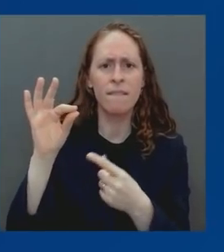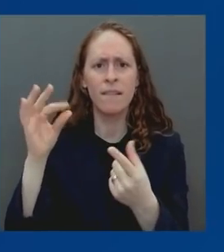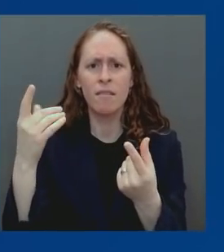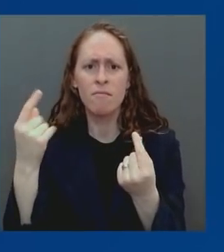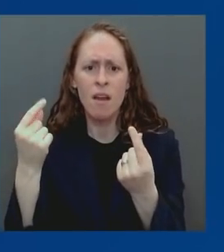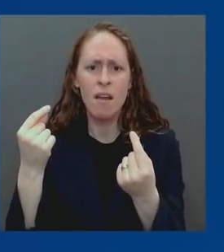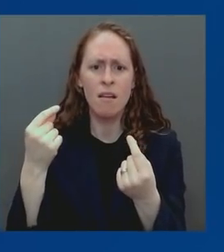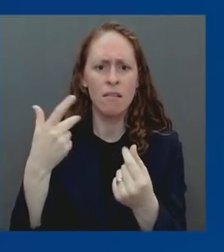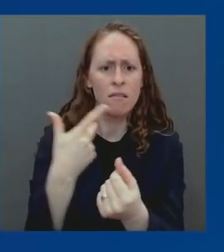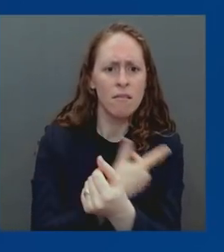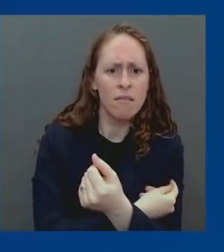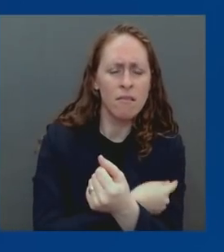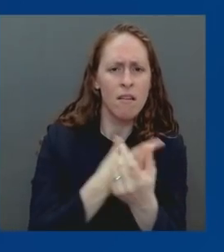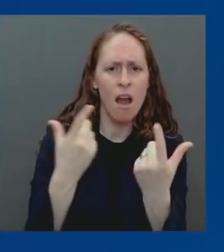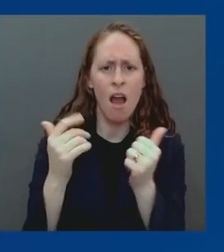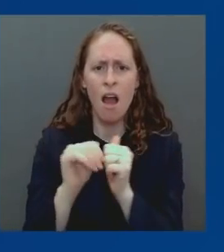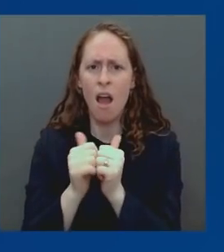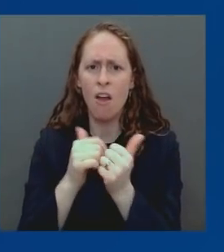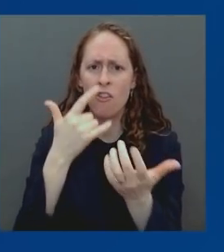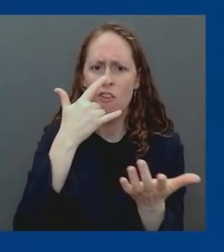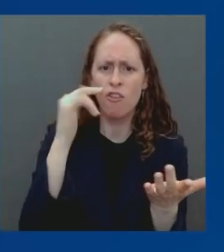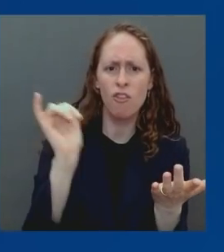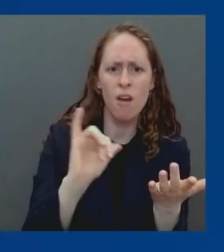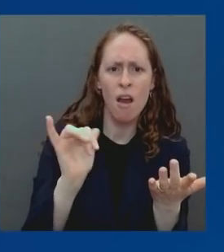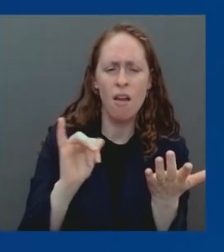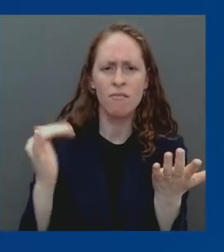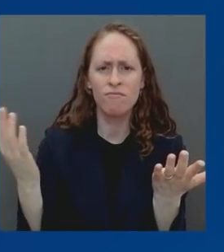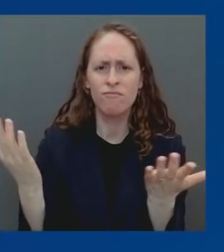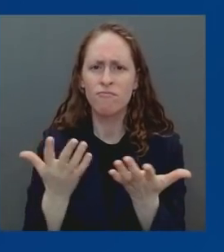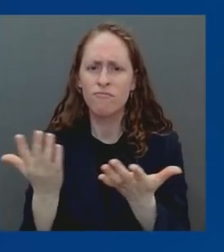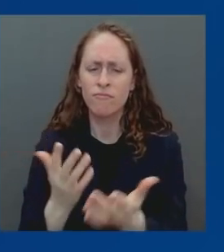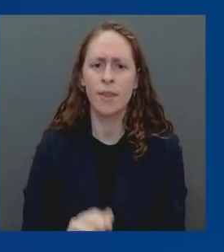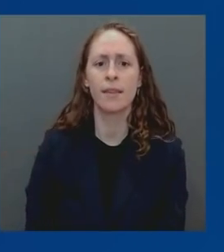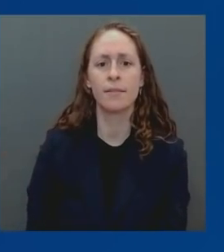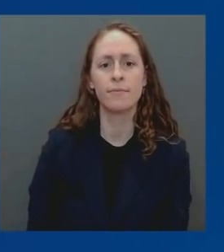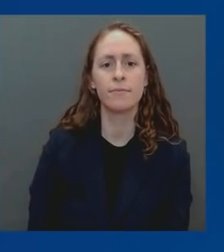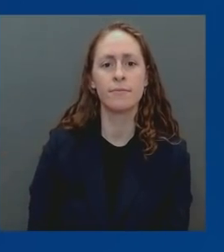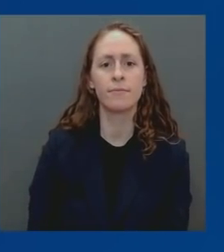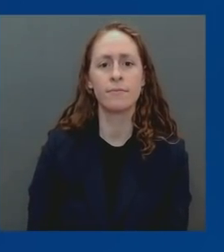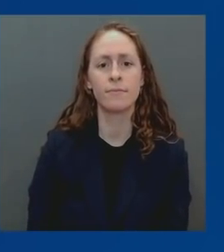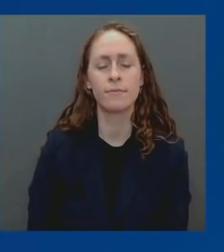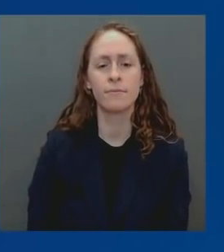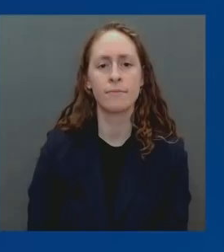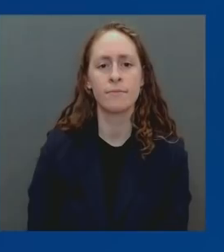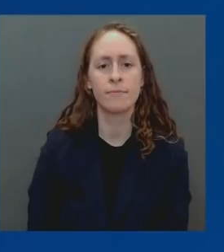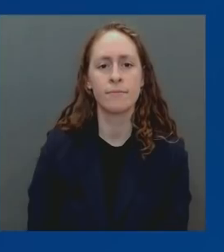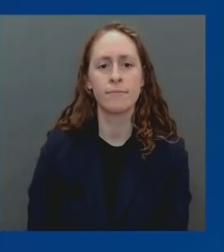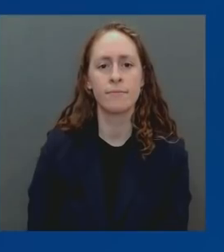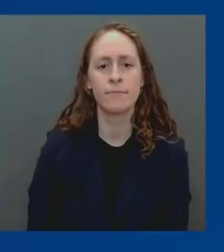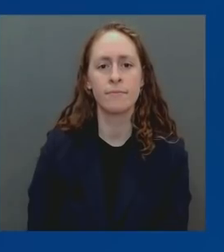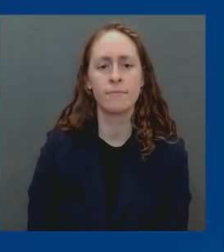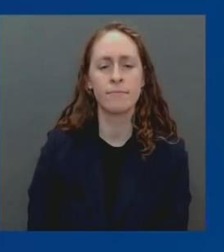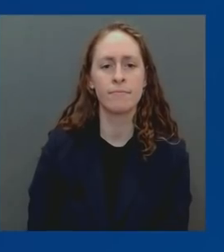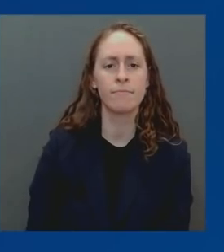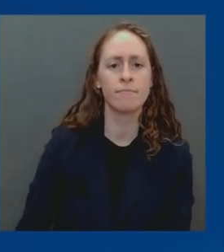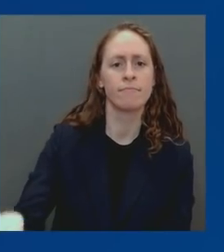for in vitro fertilization. And similar pregnancy outcomes compared with unvaccinated people.